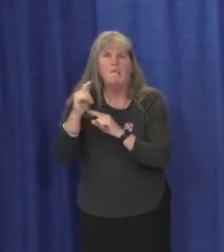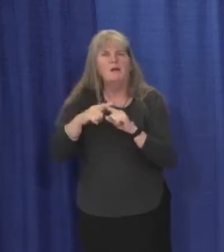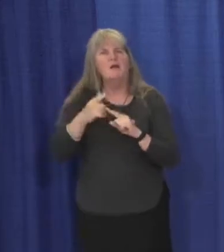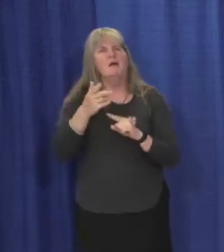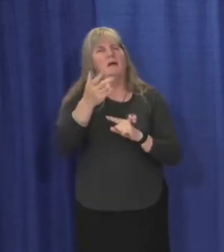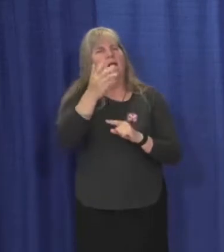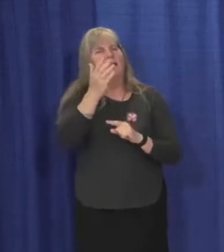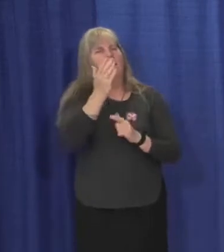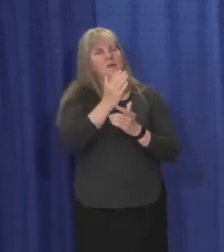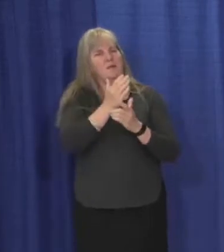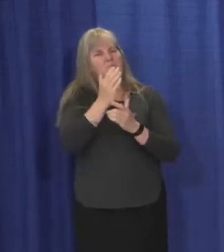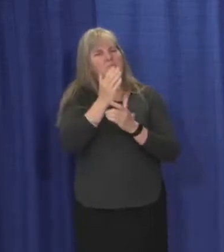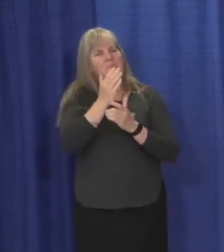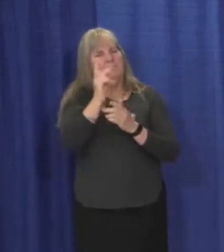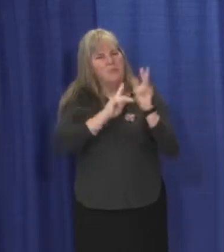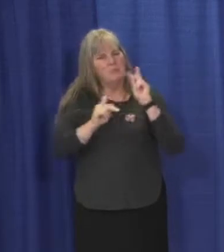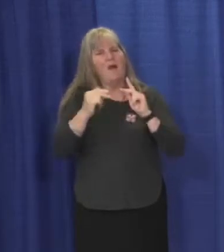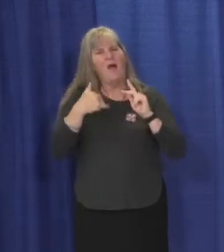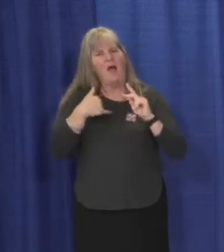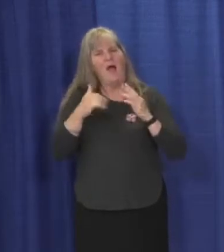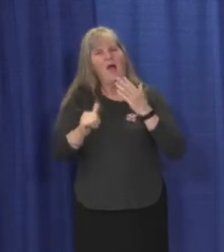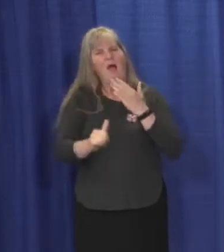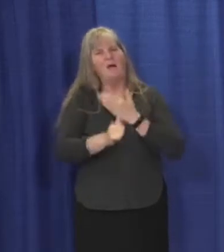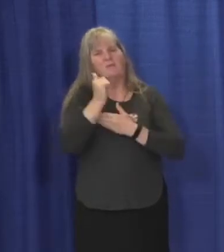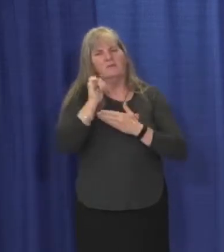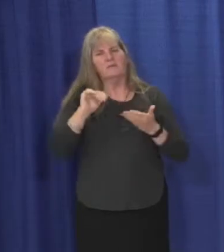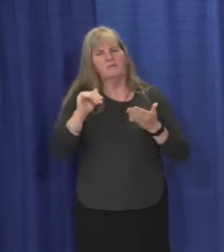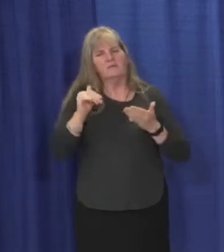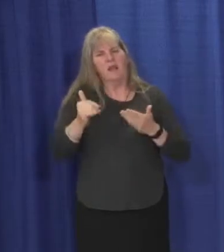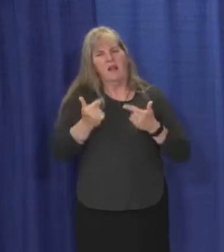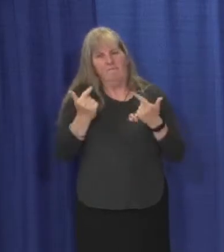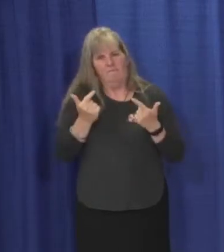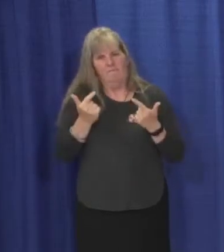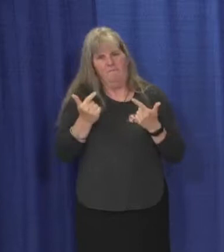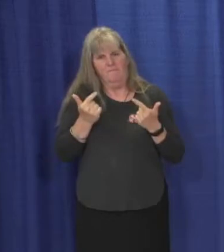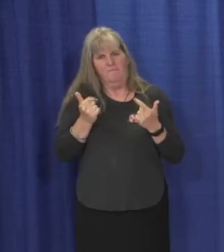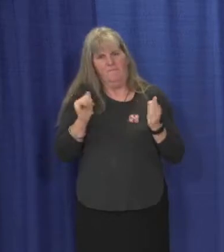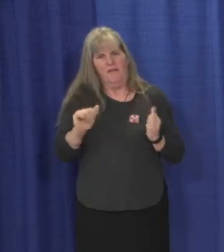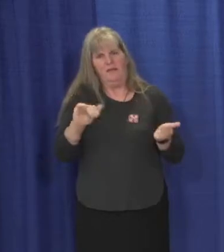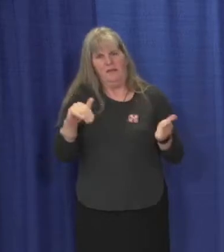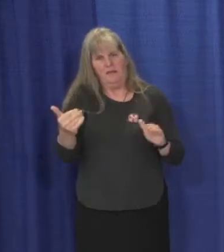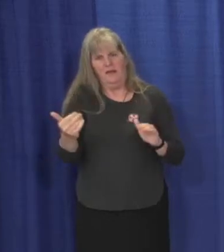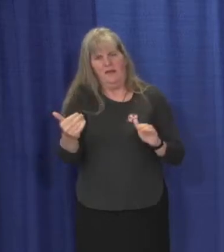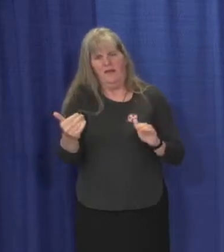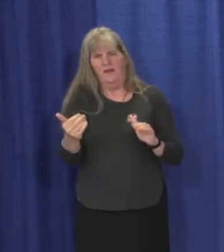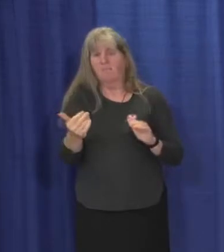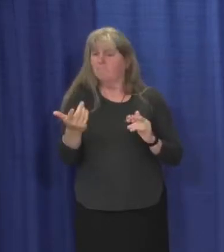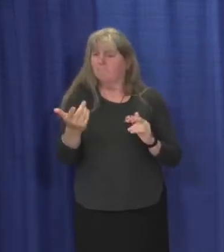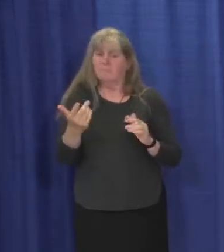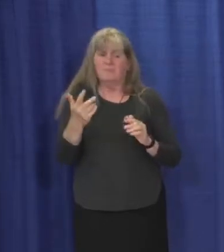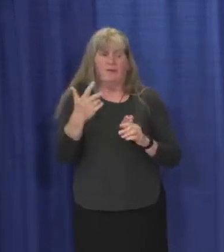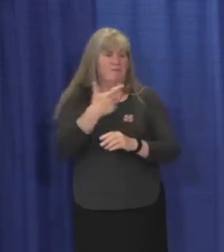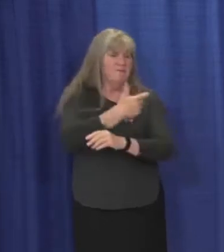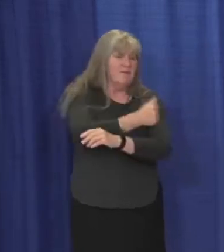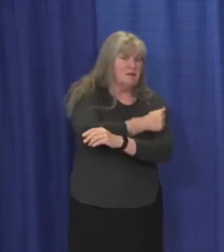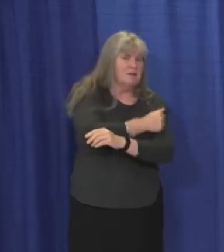It is putting many people's lives at risk. We are all affected by this weather vaccinated or